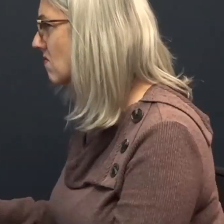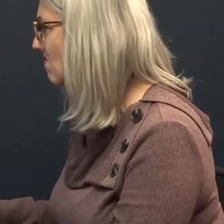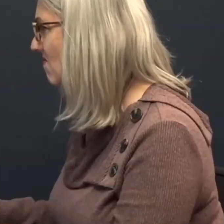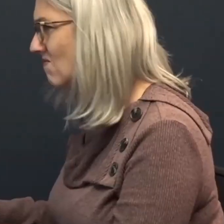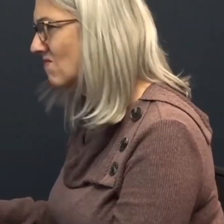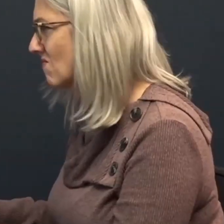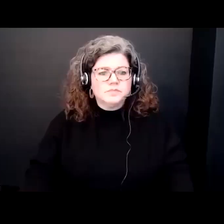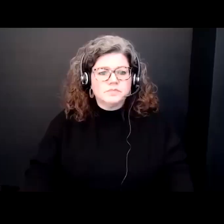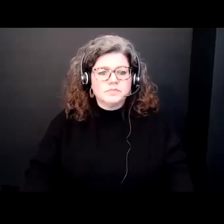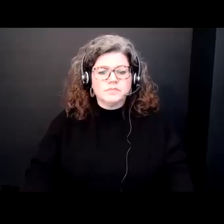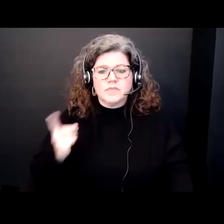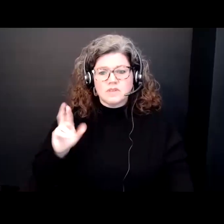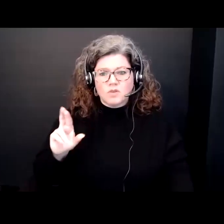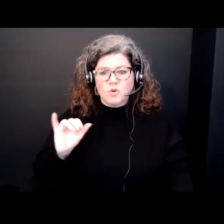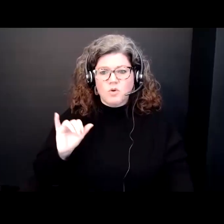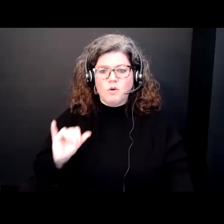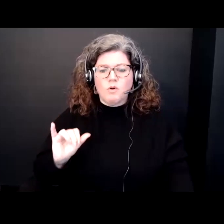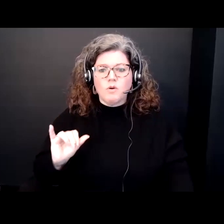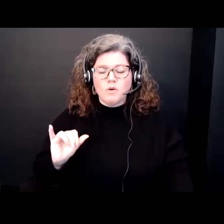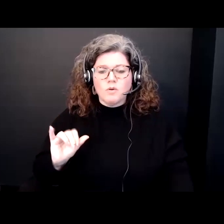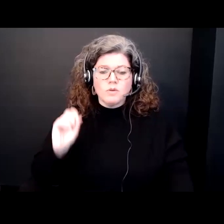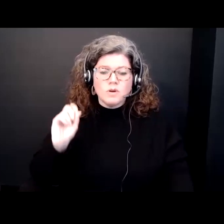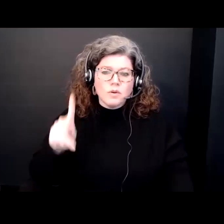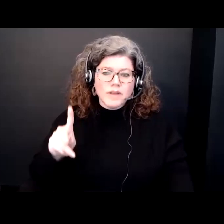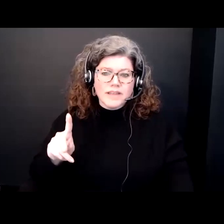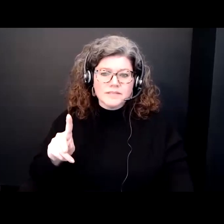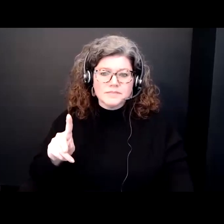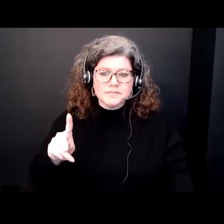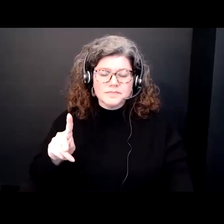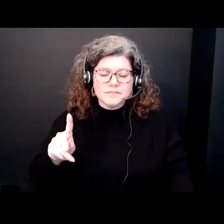oh okay thank